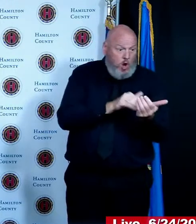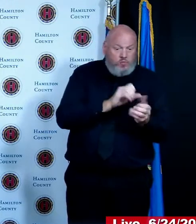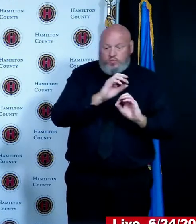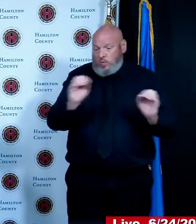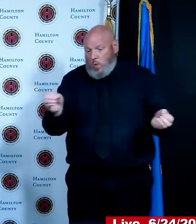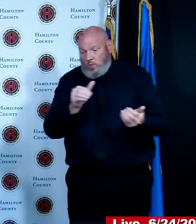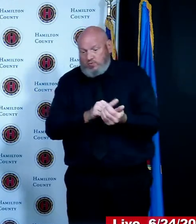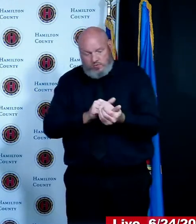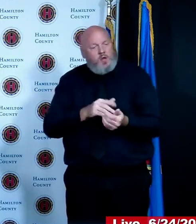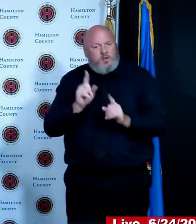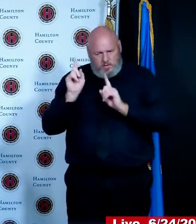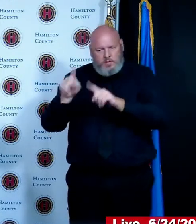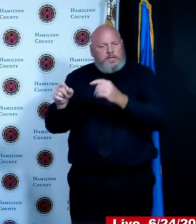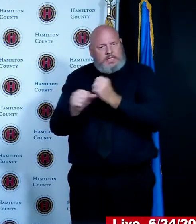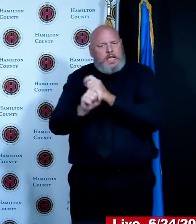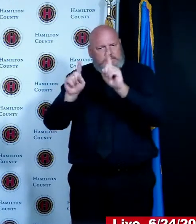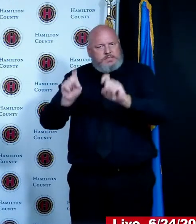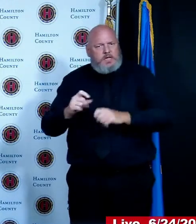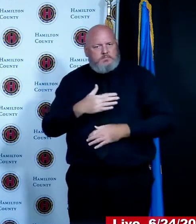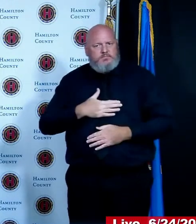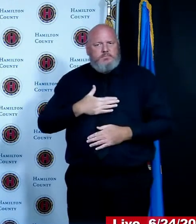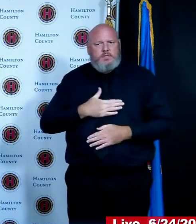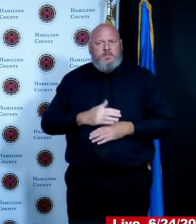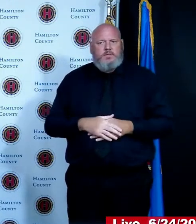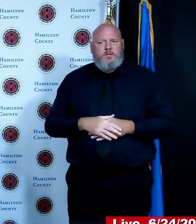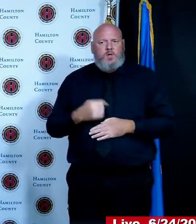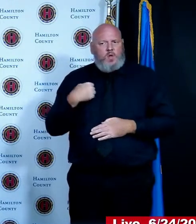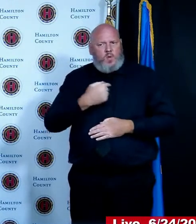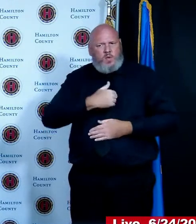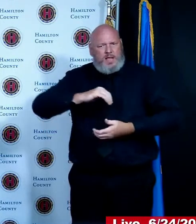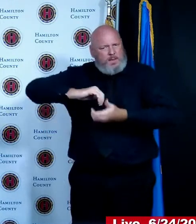Guard to make sure that there is access to testing right where the communities